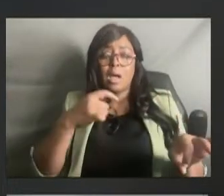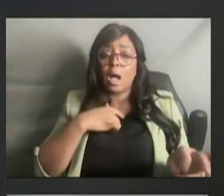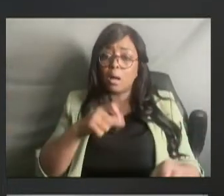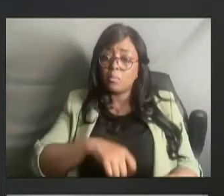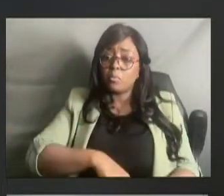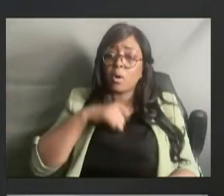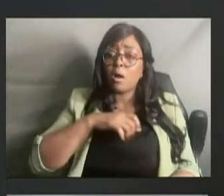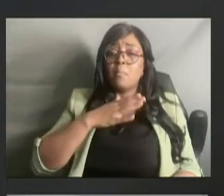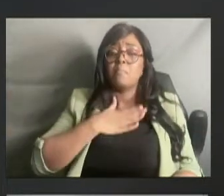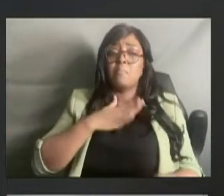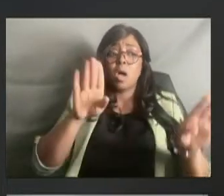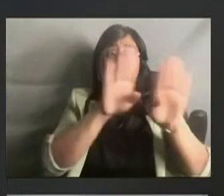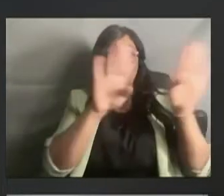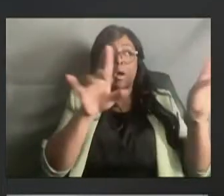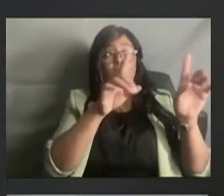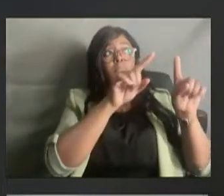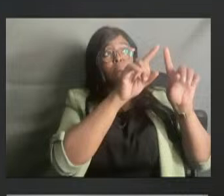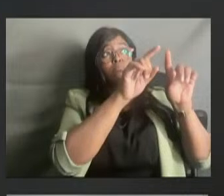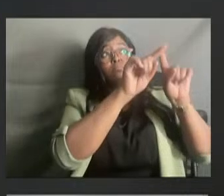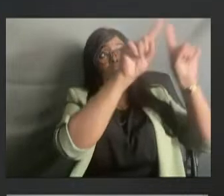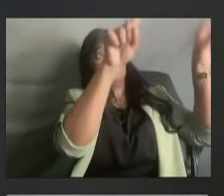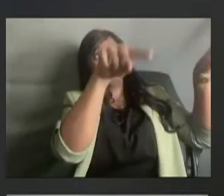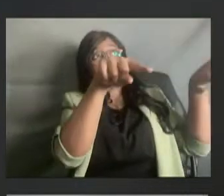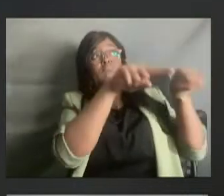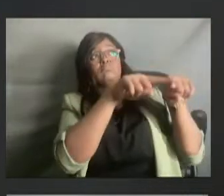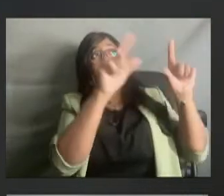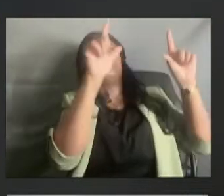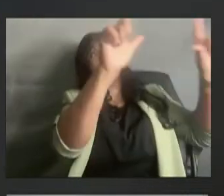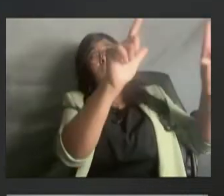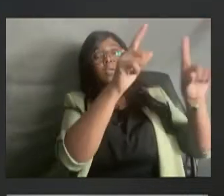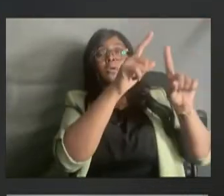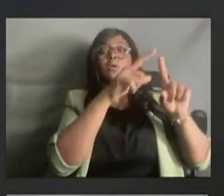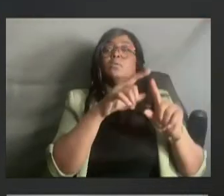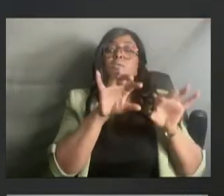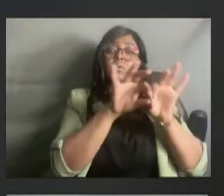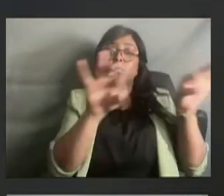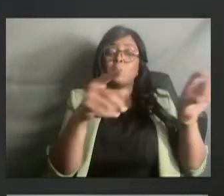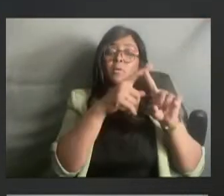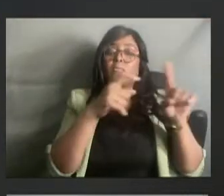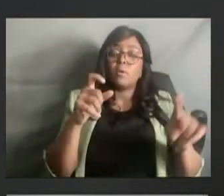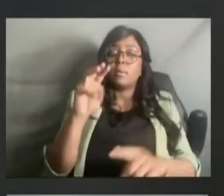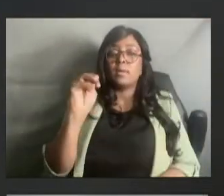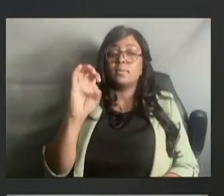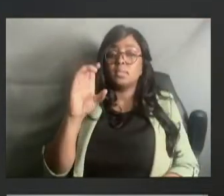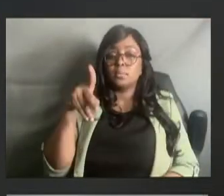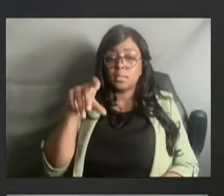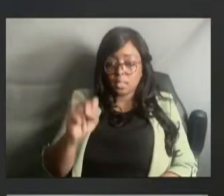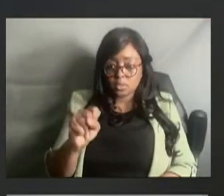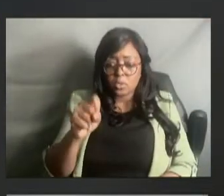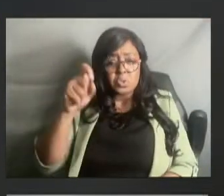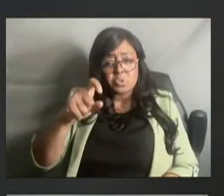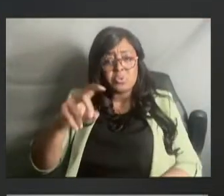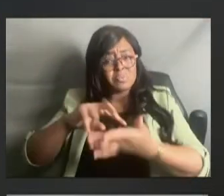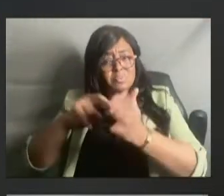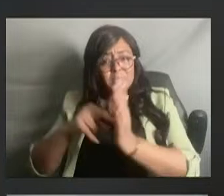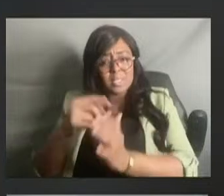our diploma. And I'm very proud of the fact that hanging on my wall over there is a diploma